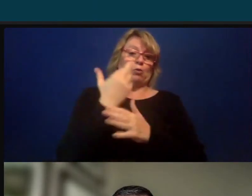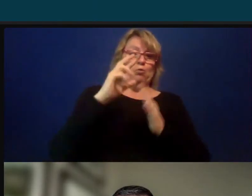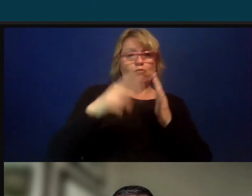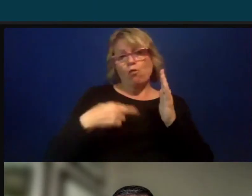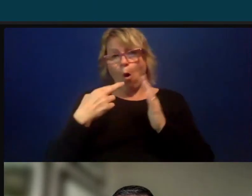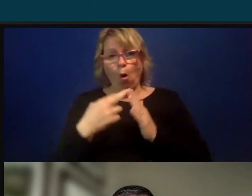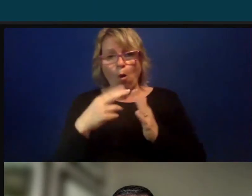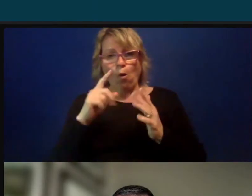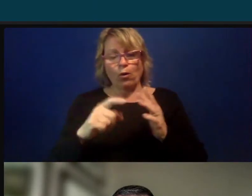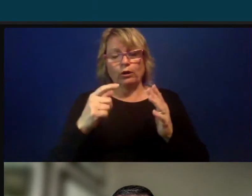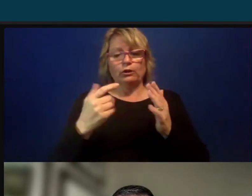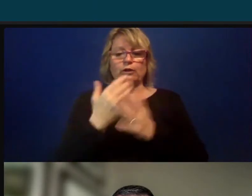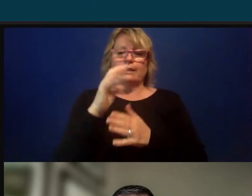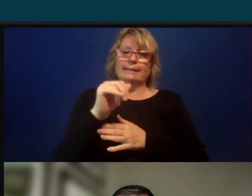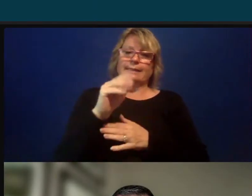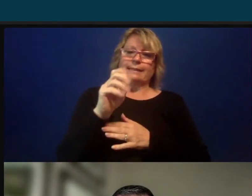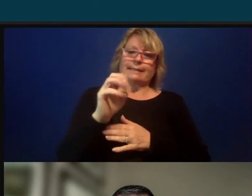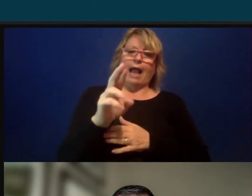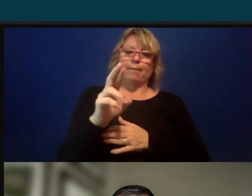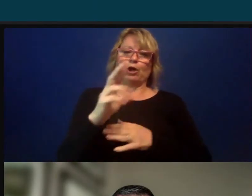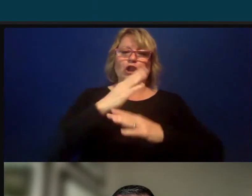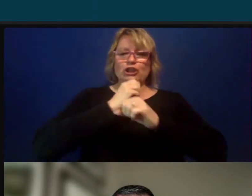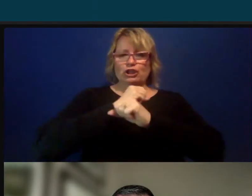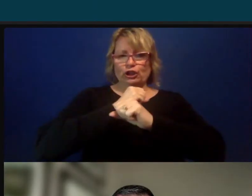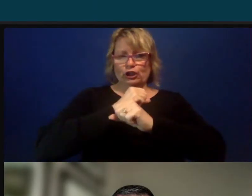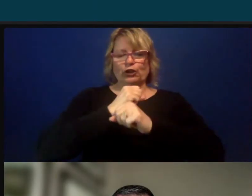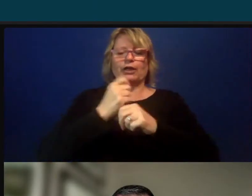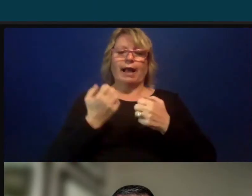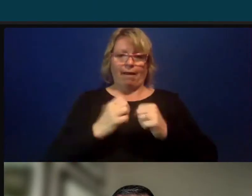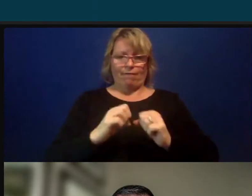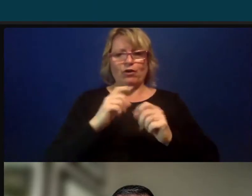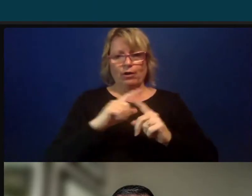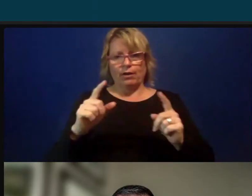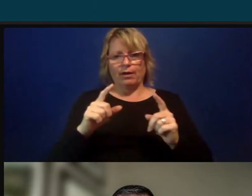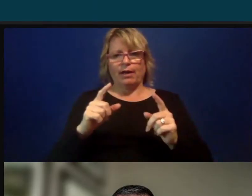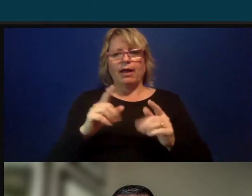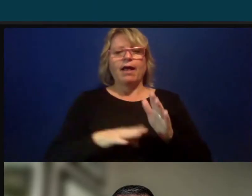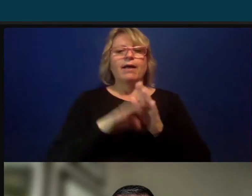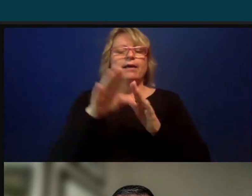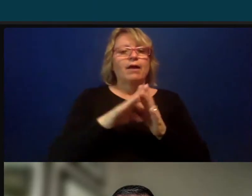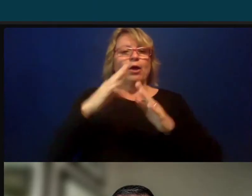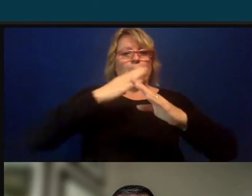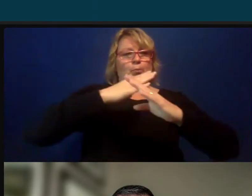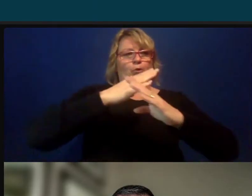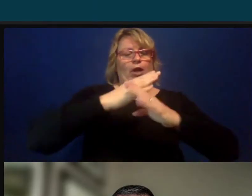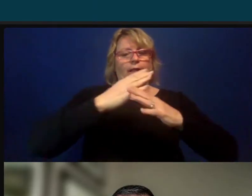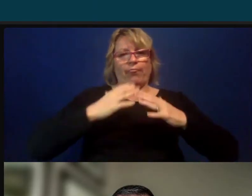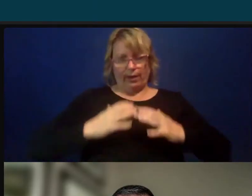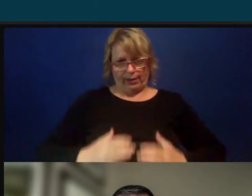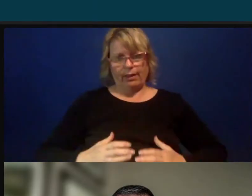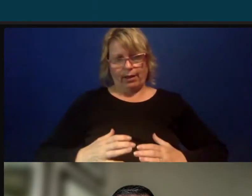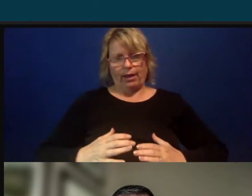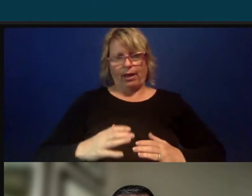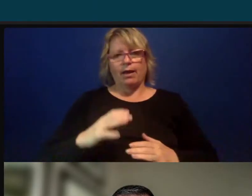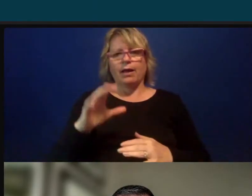their cybersecurity efforts and developed a firm wide protect the client cyber program designed